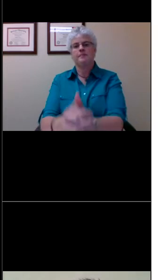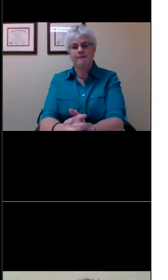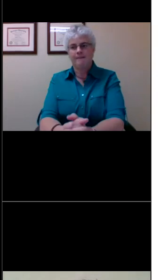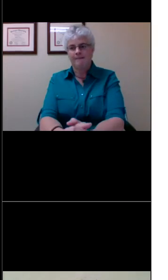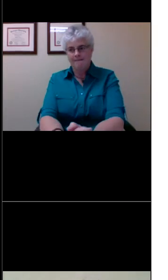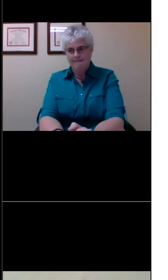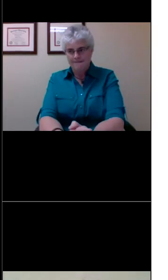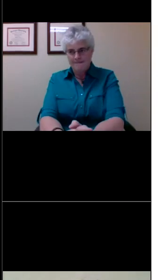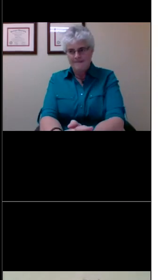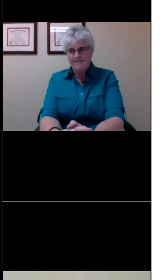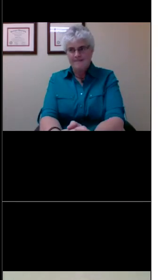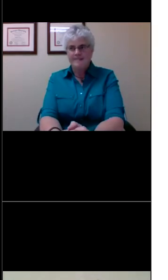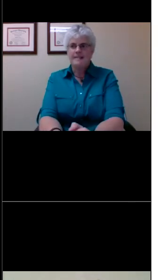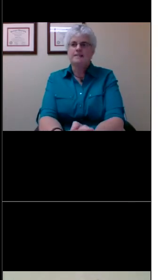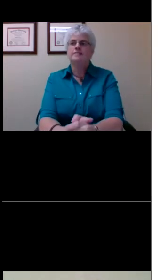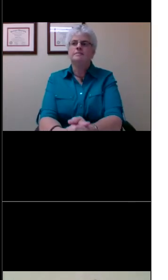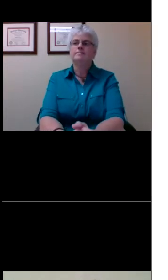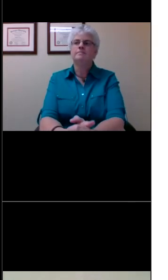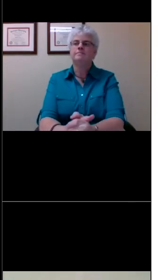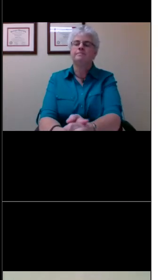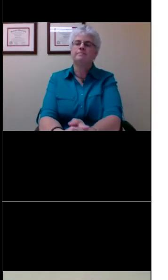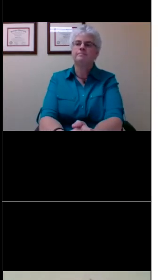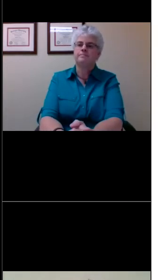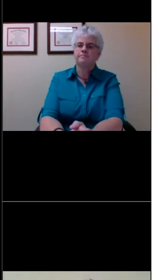"If you want to learn more about the intersections of disability justice and